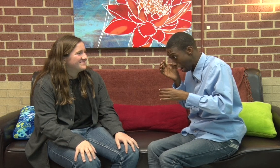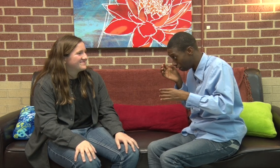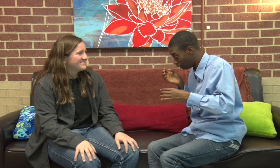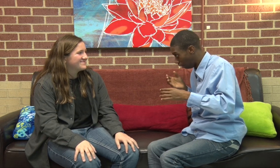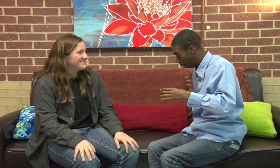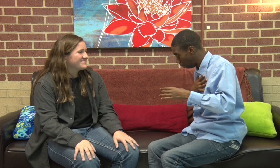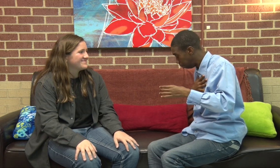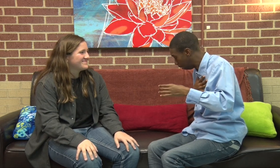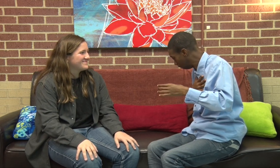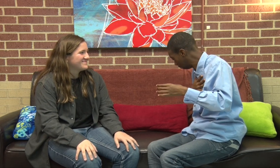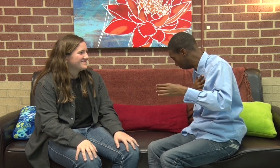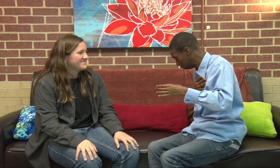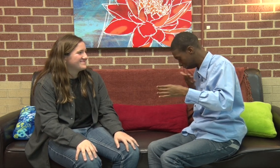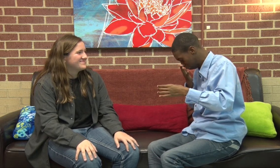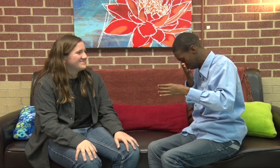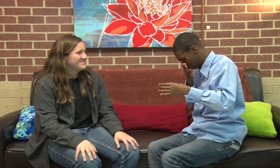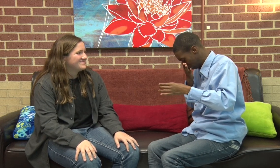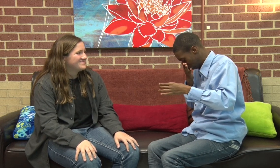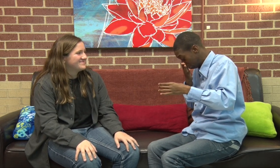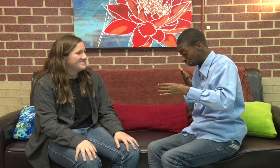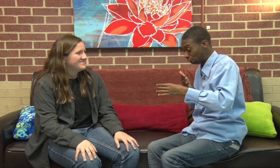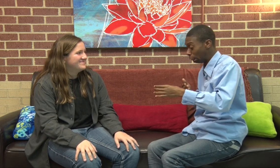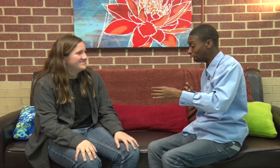*cough cough cough* Oh! Ughh!